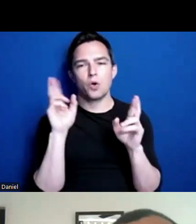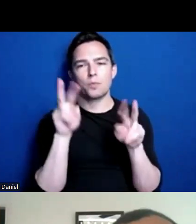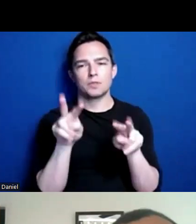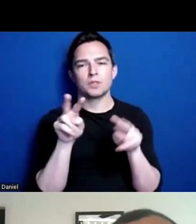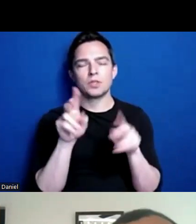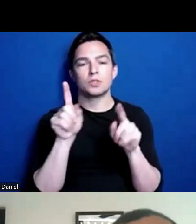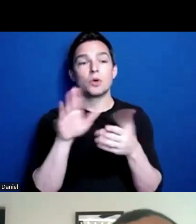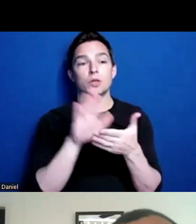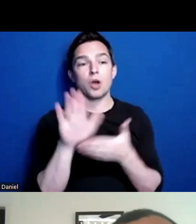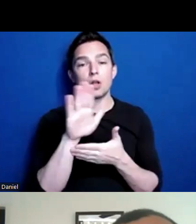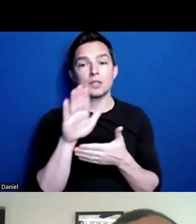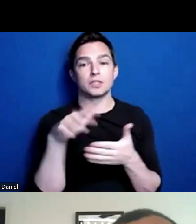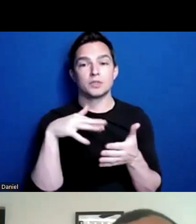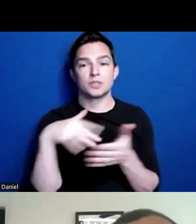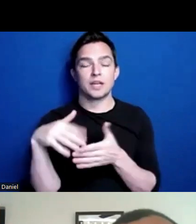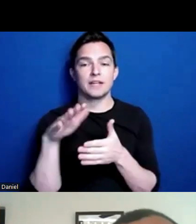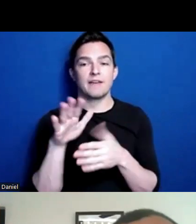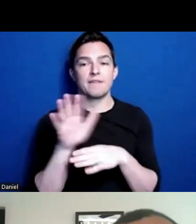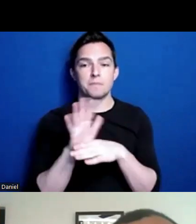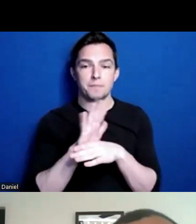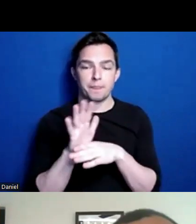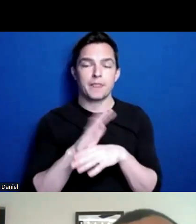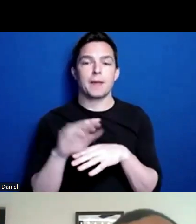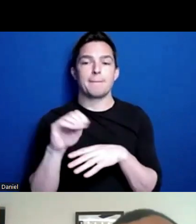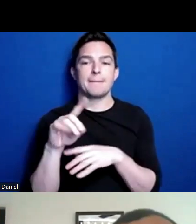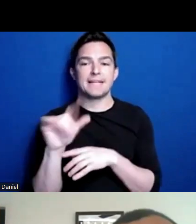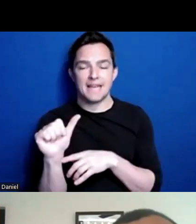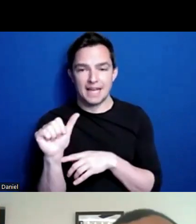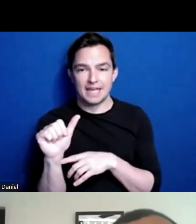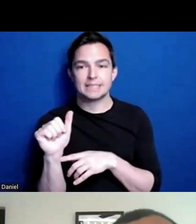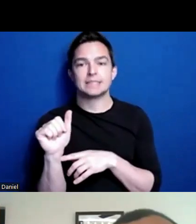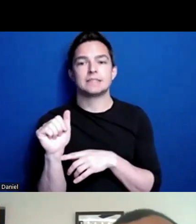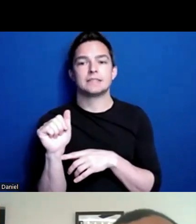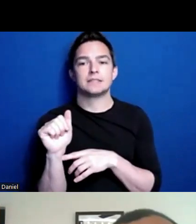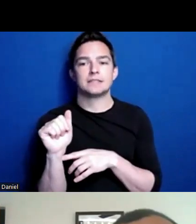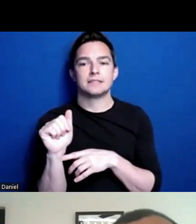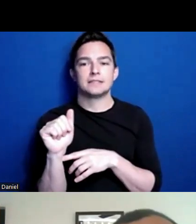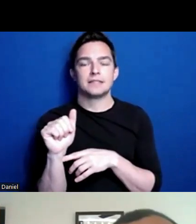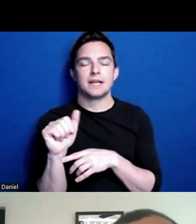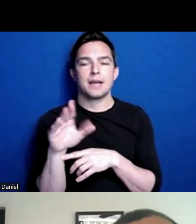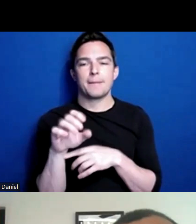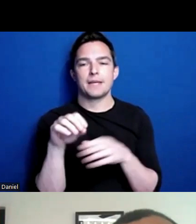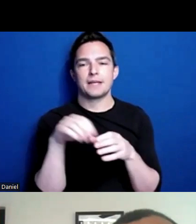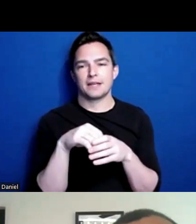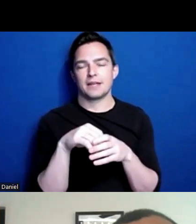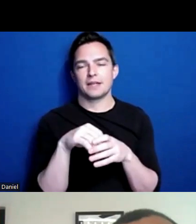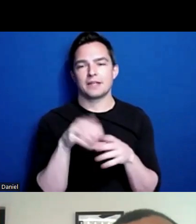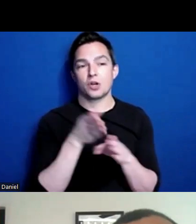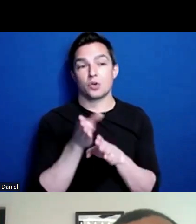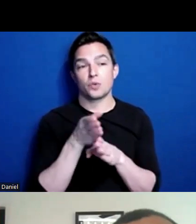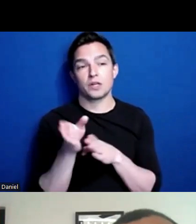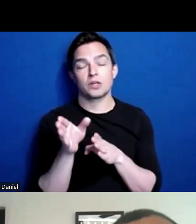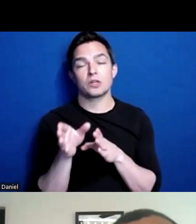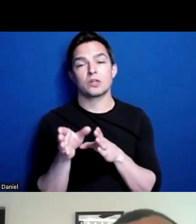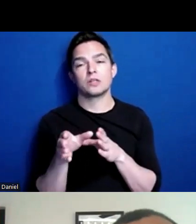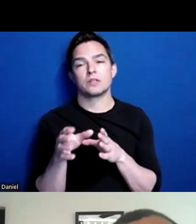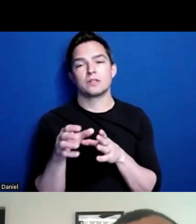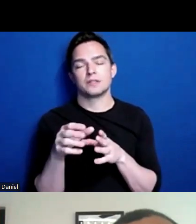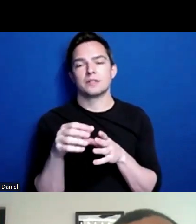to study film and media and be in a career where I can increase disability representation